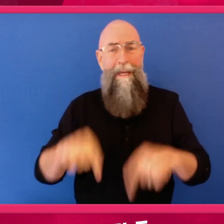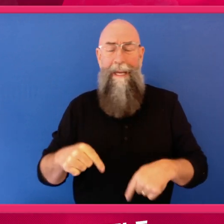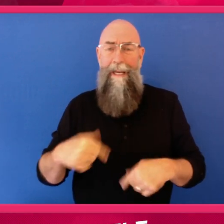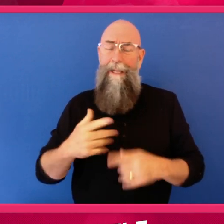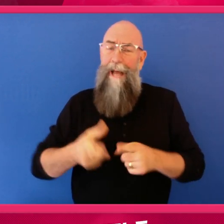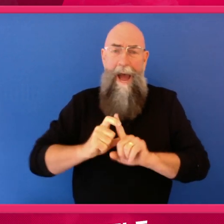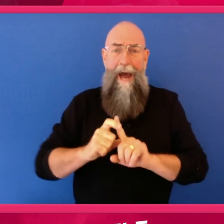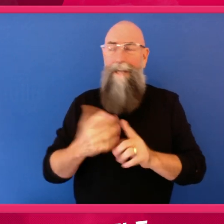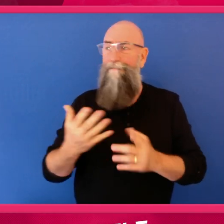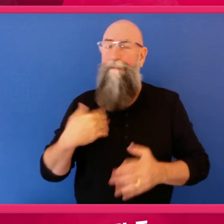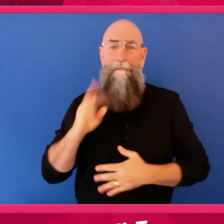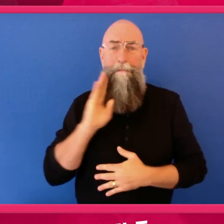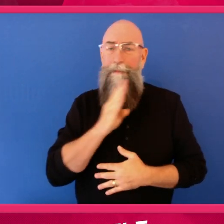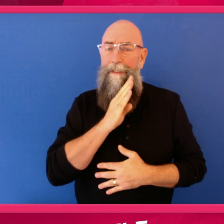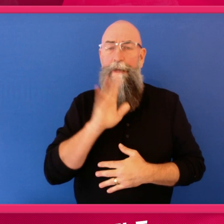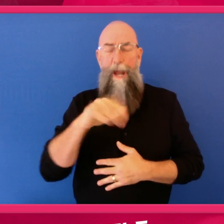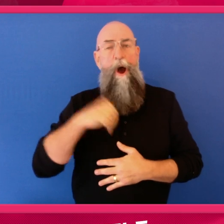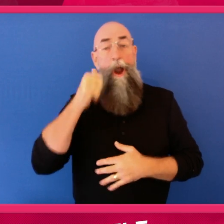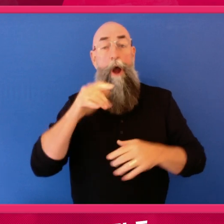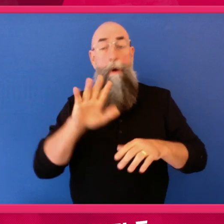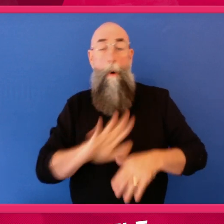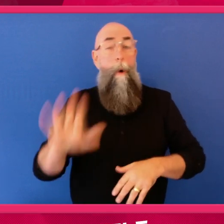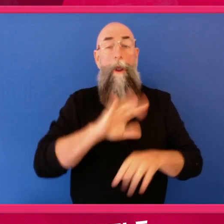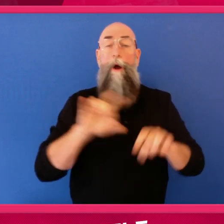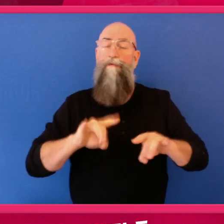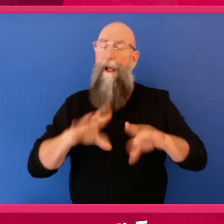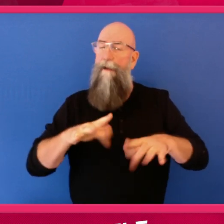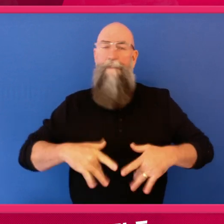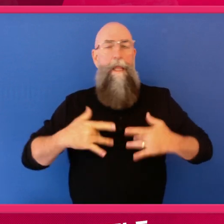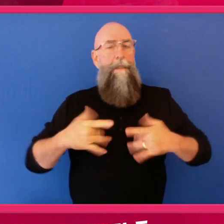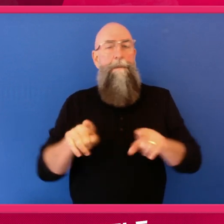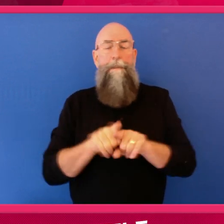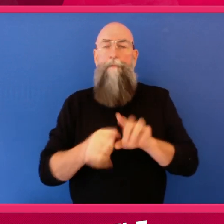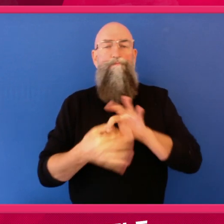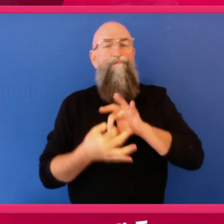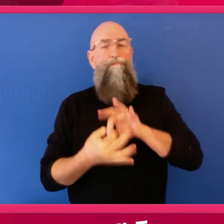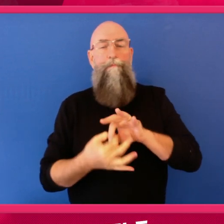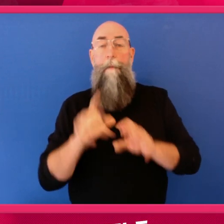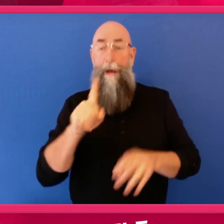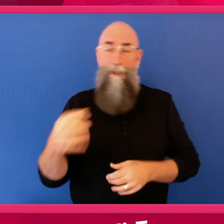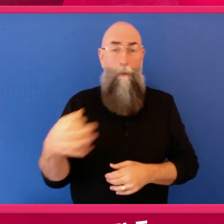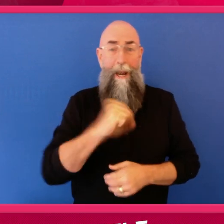can feel, know exactly what that is like. But she hopes that the gold medal makes up for it. Kurt Fearnley: It was so beautiful as well.